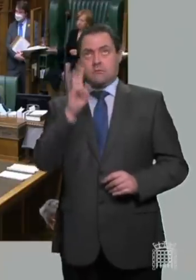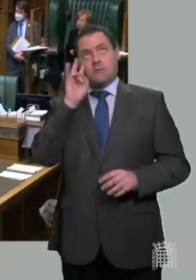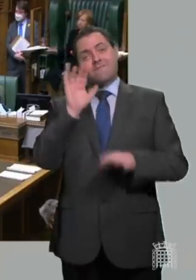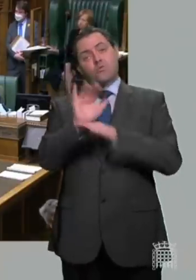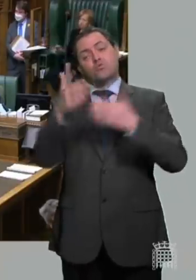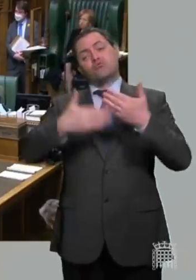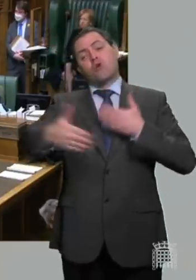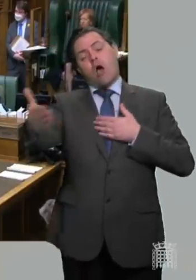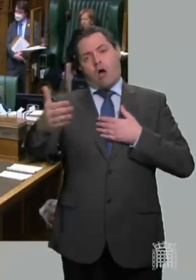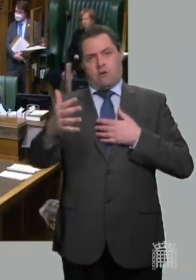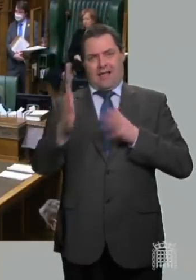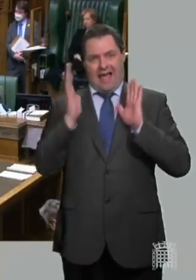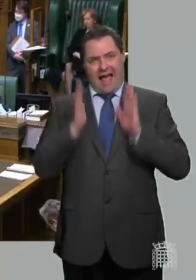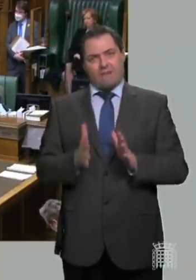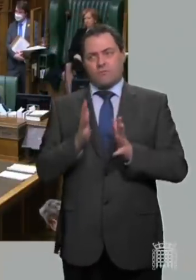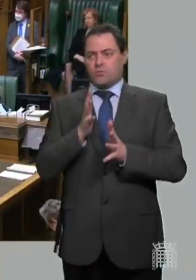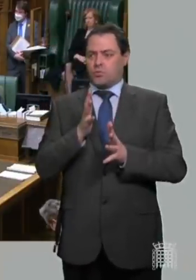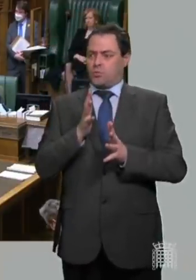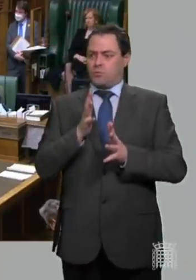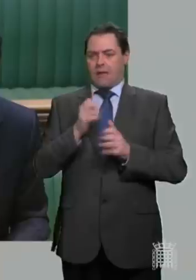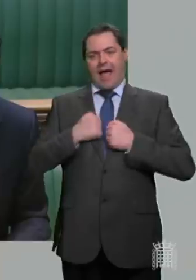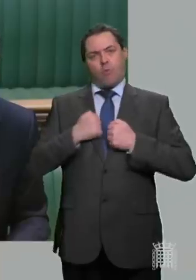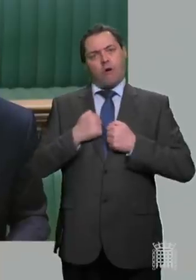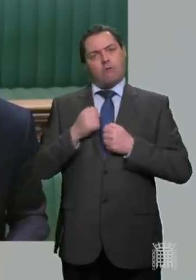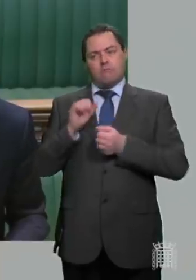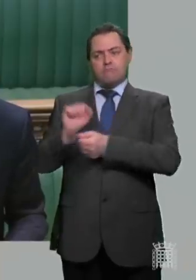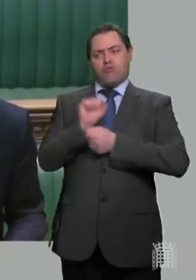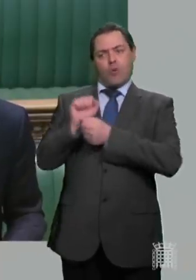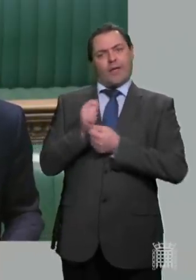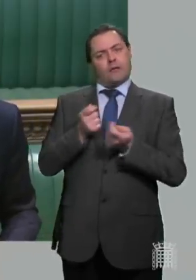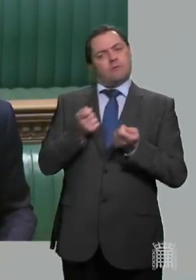by sustainable public finances and how I plan to achieve them.